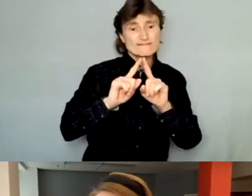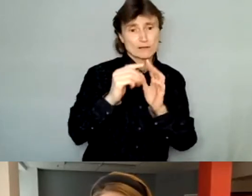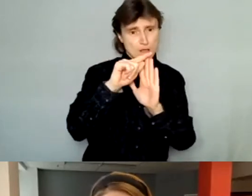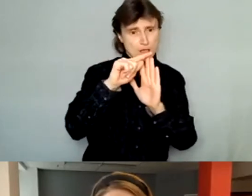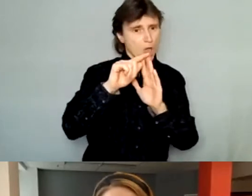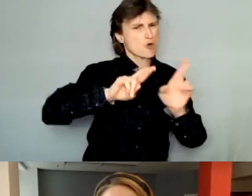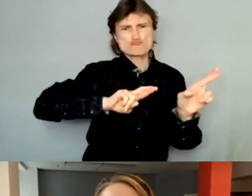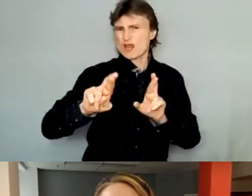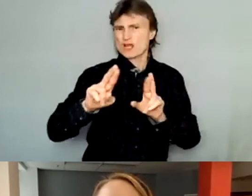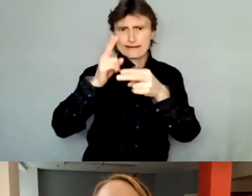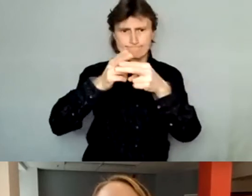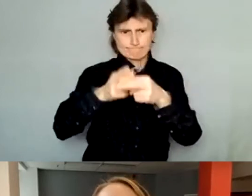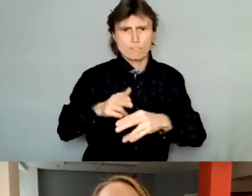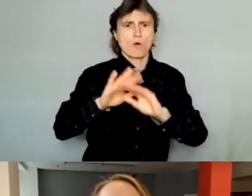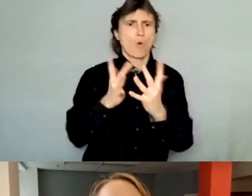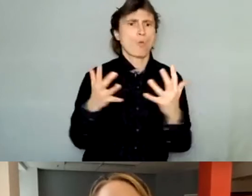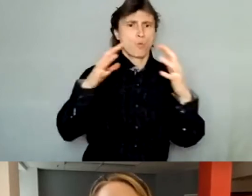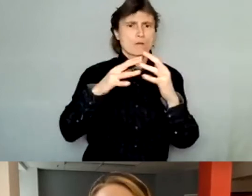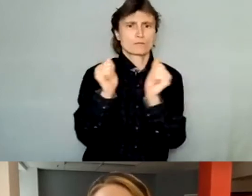at calgaryartsdevelopment.com.